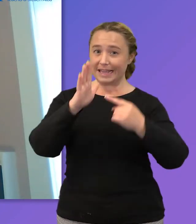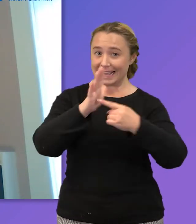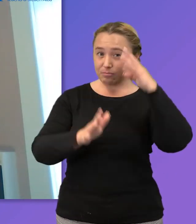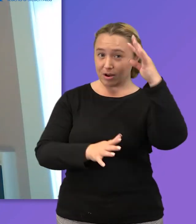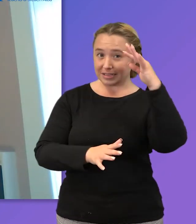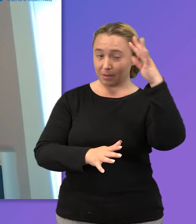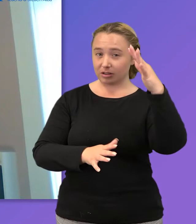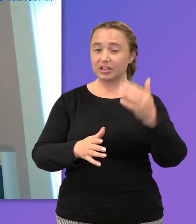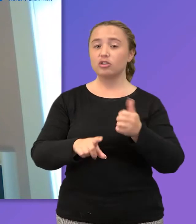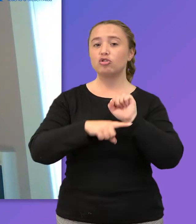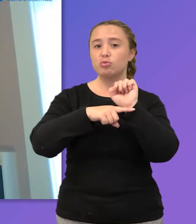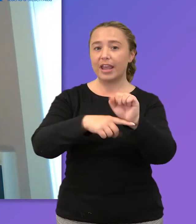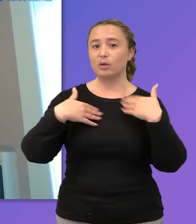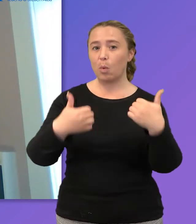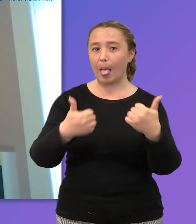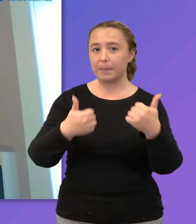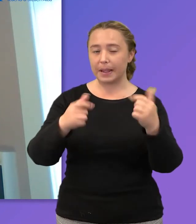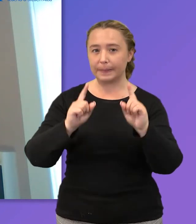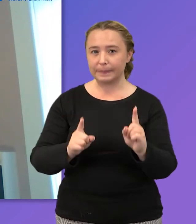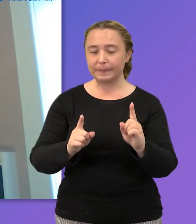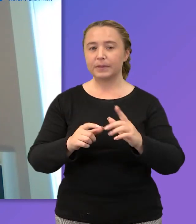Our three guiding principles of protecting the health and wellbeing of our staff, maintaining